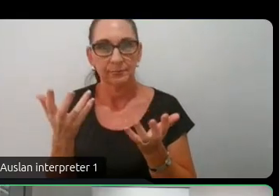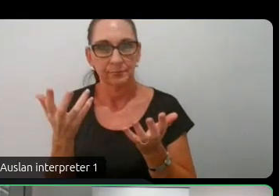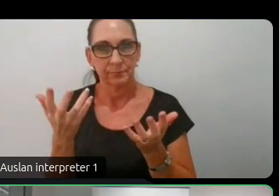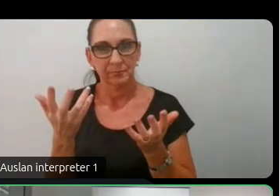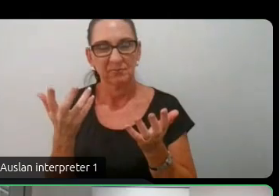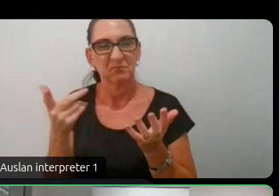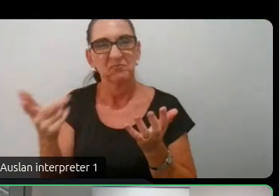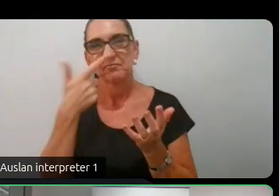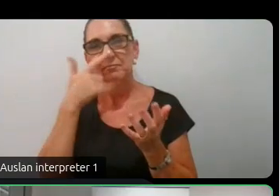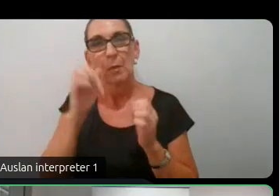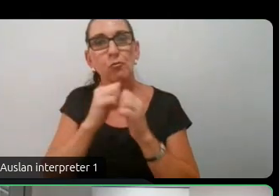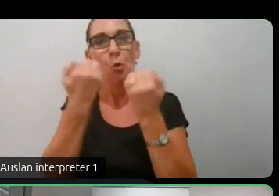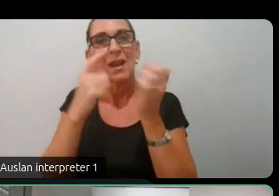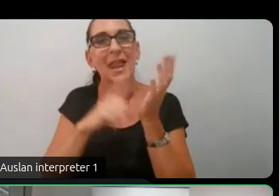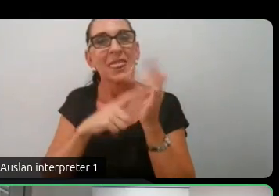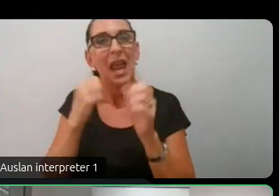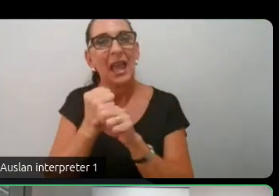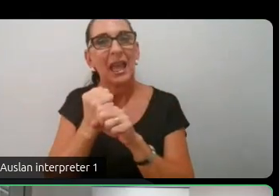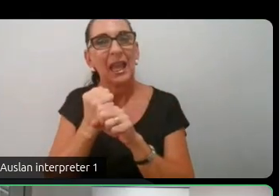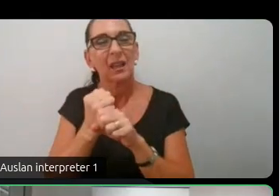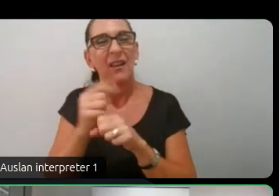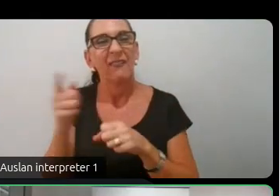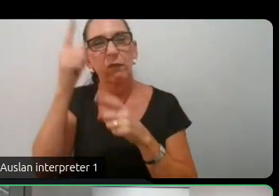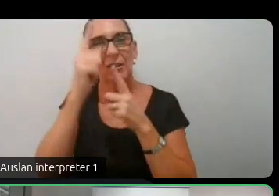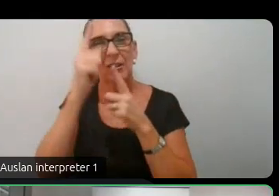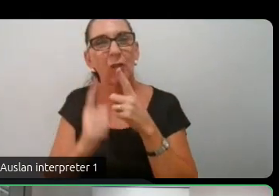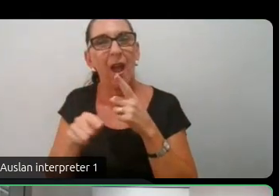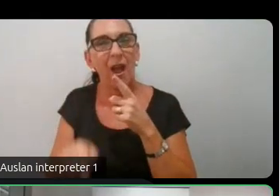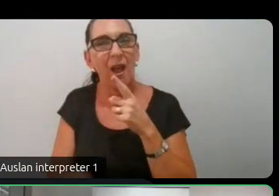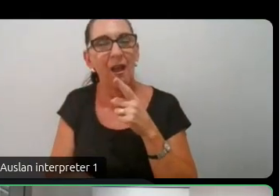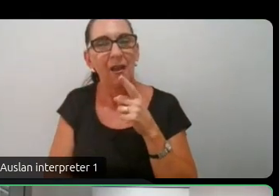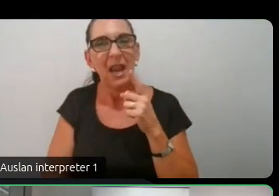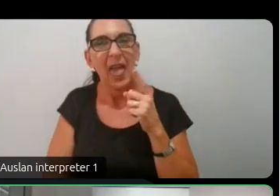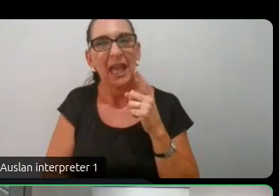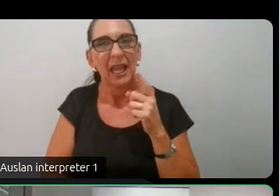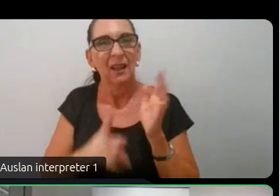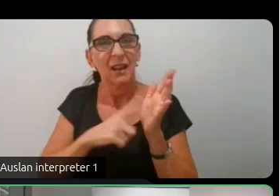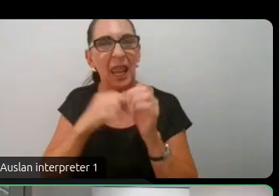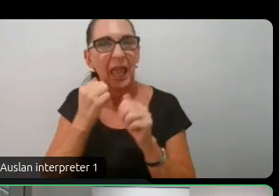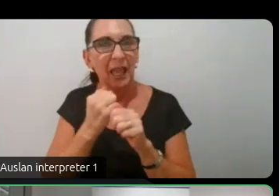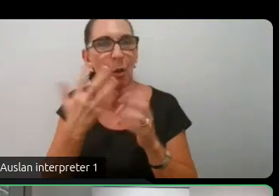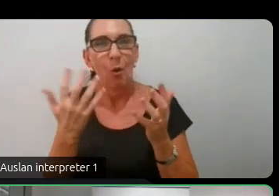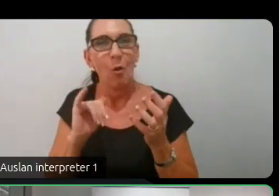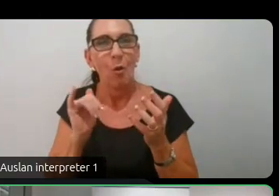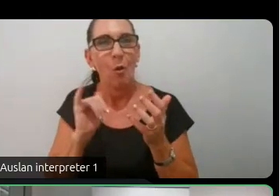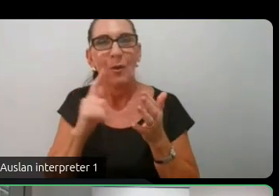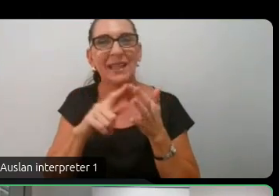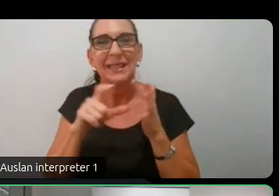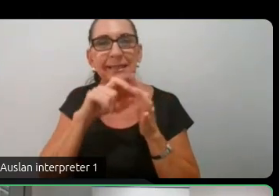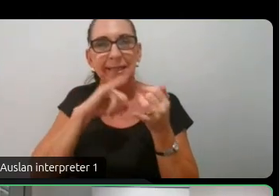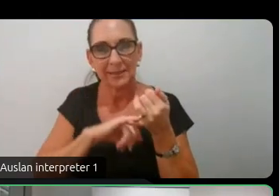they'll have a like fracture in there or something like that or like EDS for example, consistent